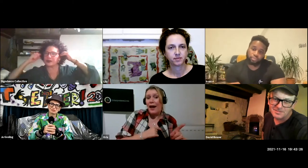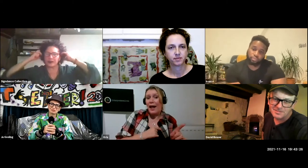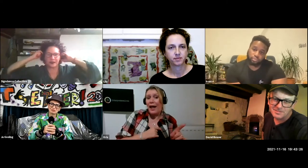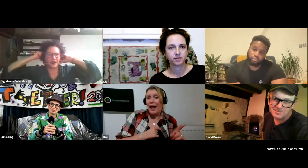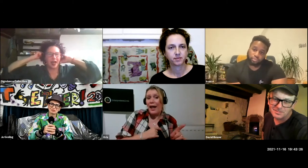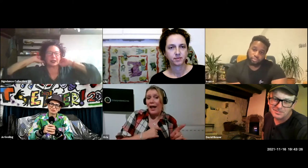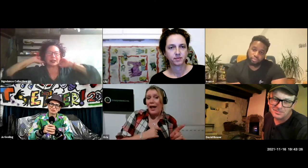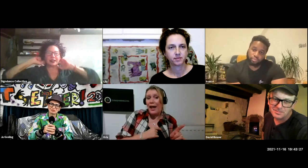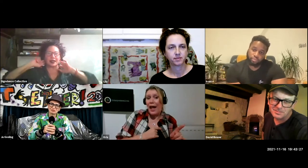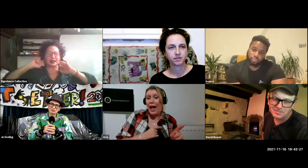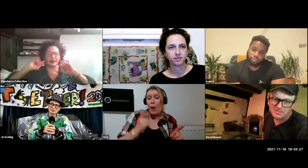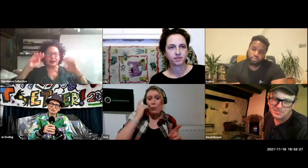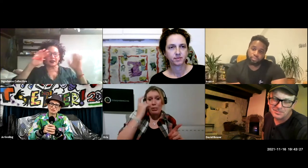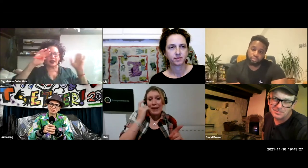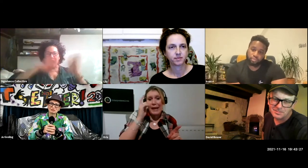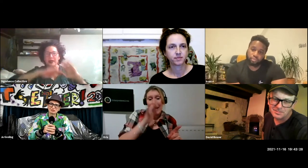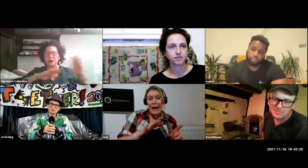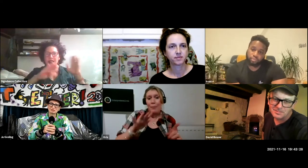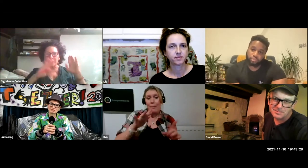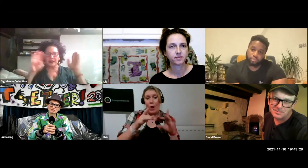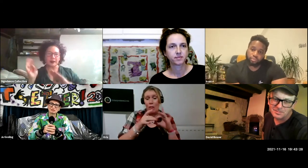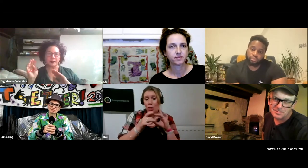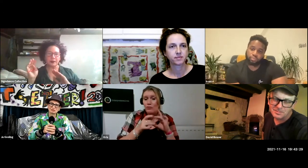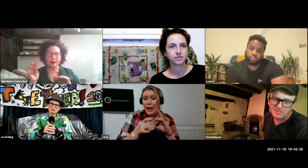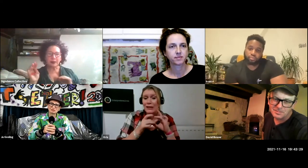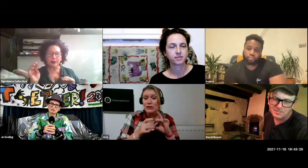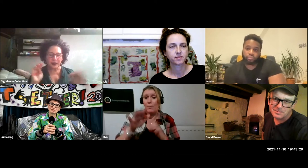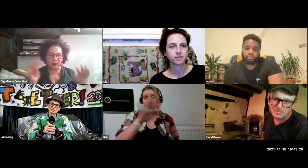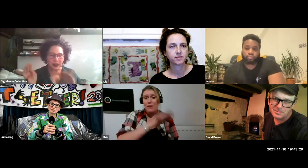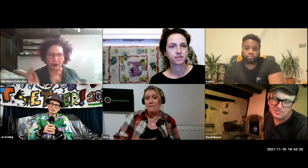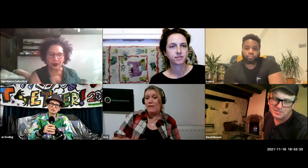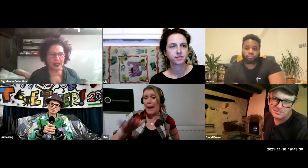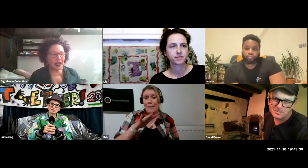brilliant, powerful and passionate. Janet said, my cat Felix sat on my knee